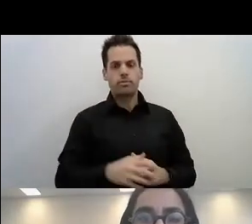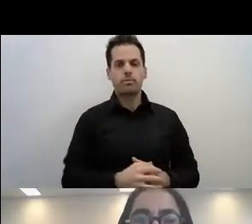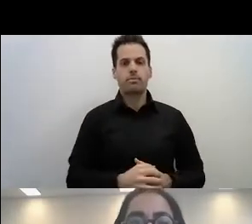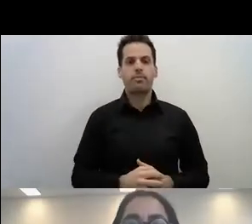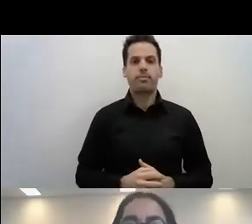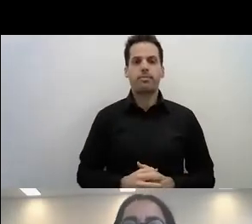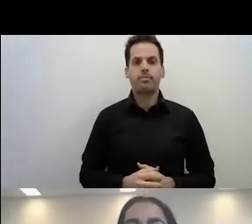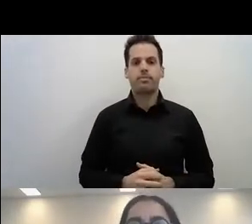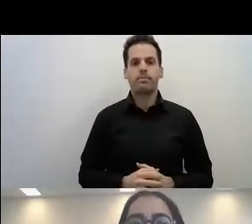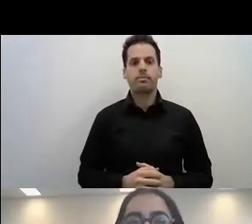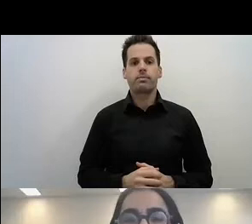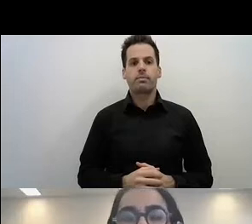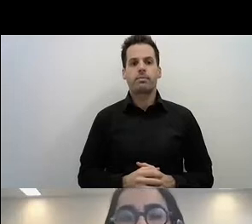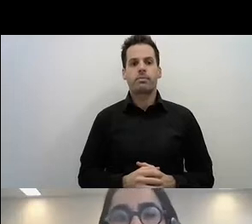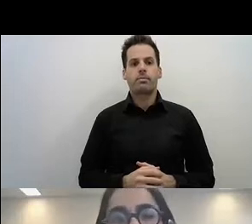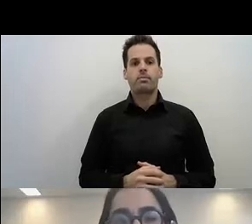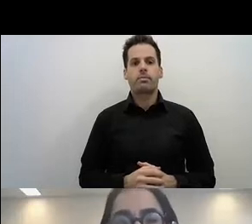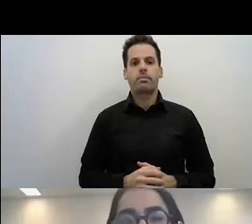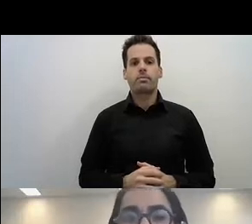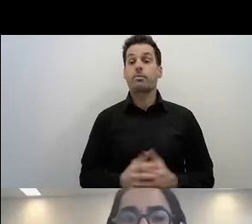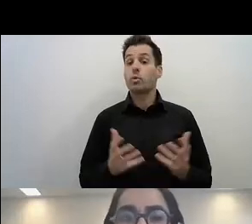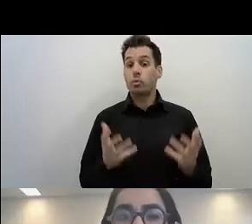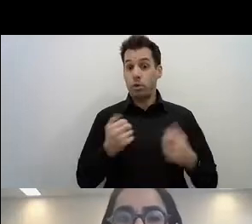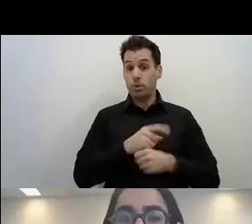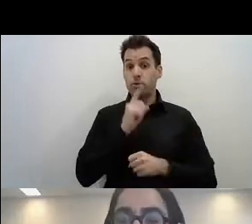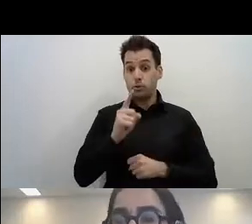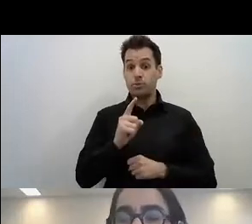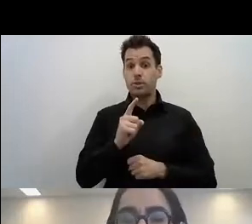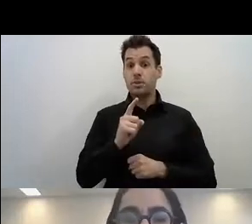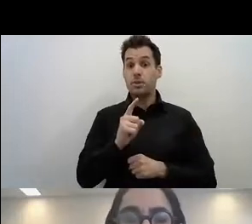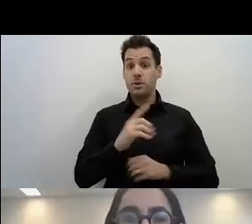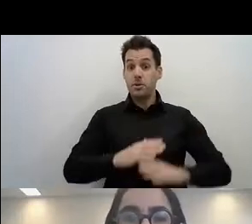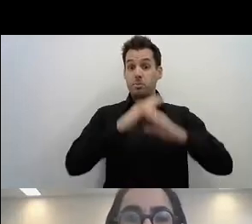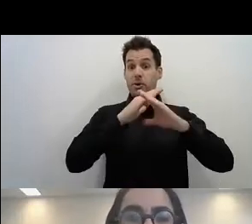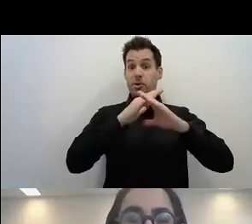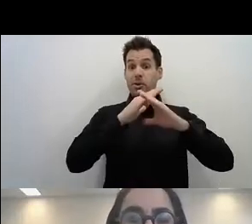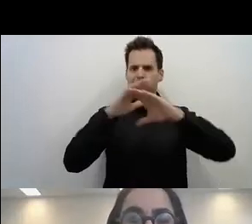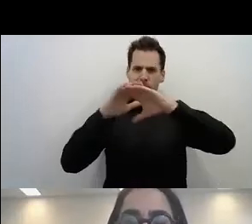now ensuring that we remove the barriers to equality for people who use service animals